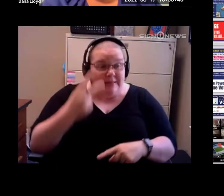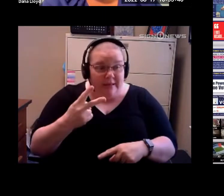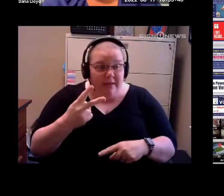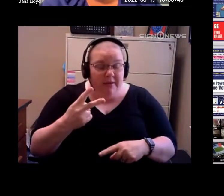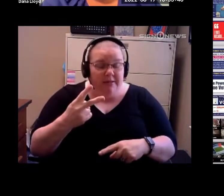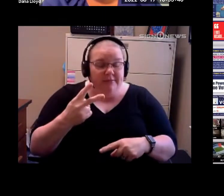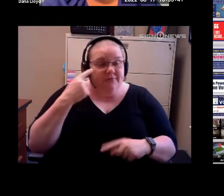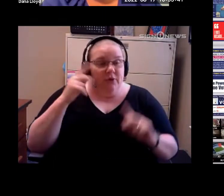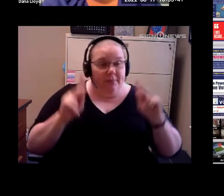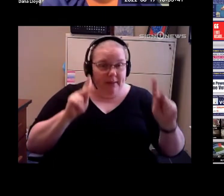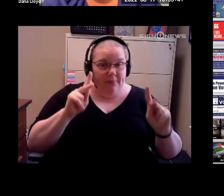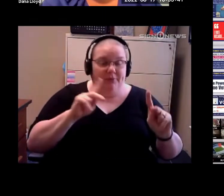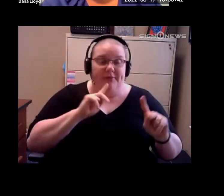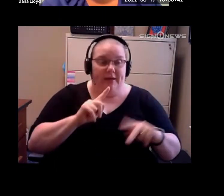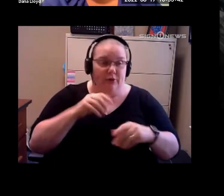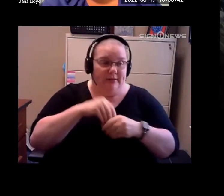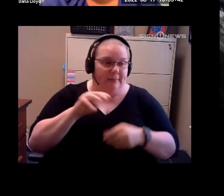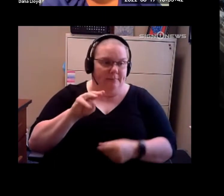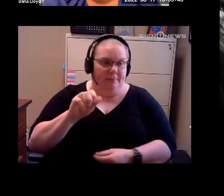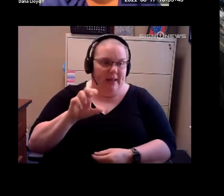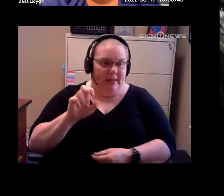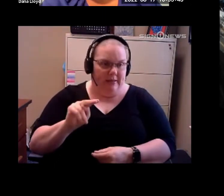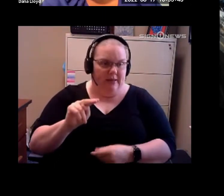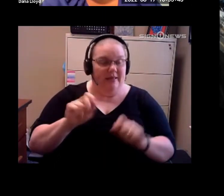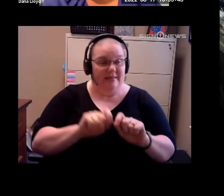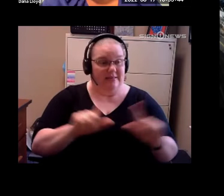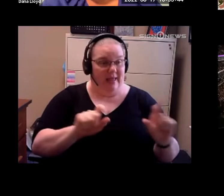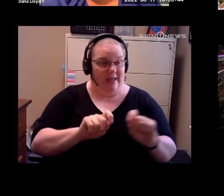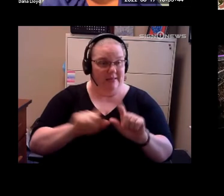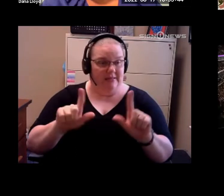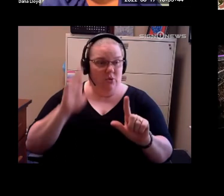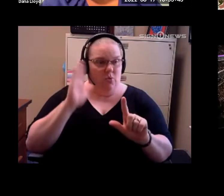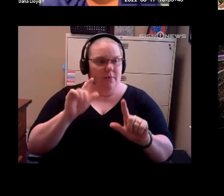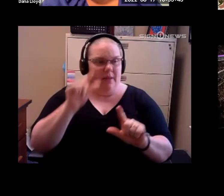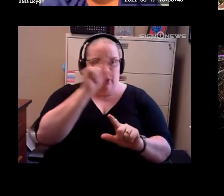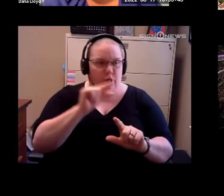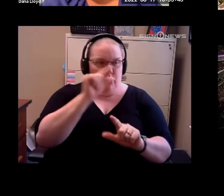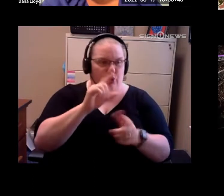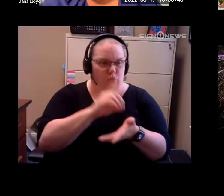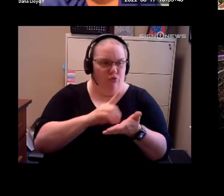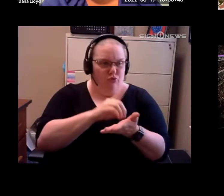the folks in making the slides are going to be at a Google Drive and you'll be able to see them then